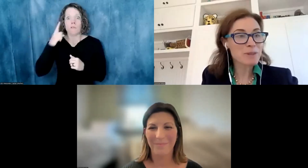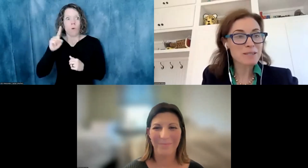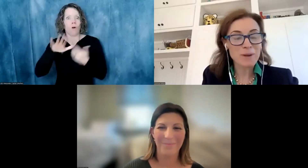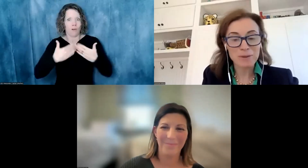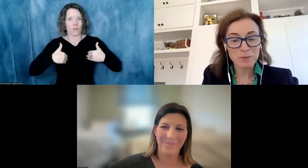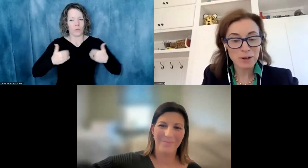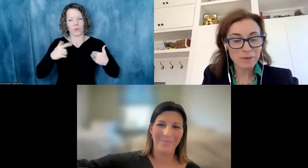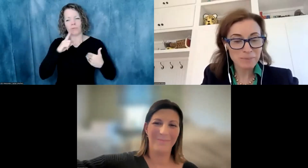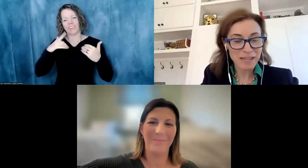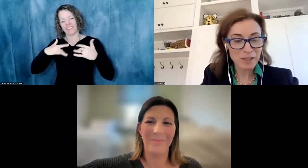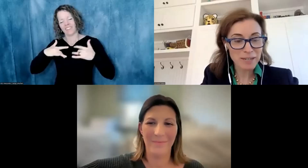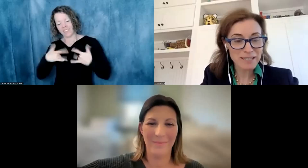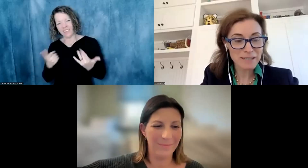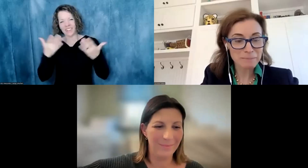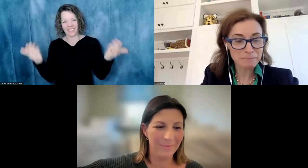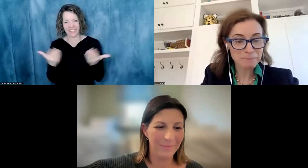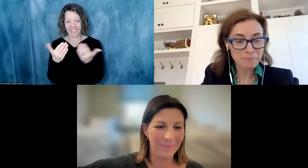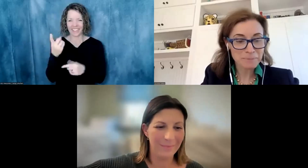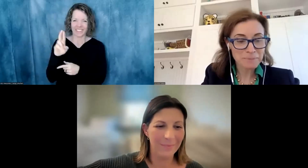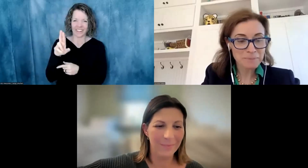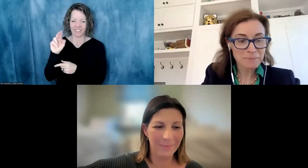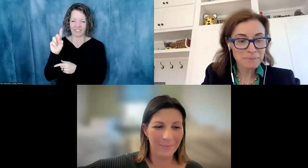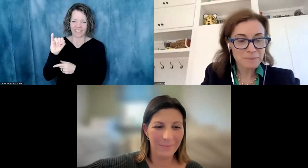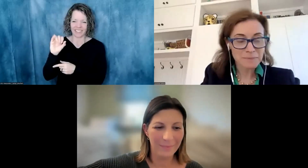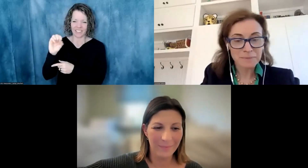with us about this work. Thank you, Randi.